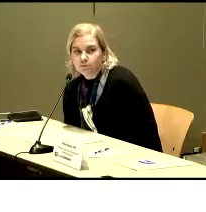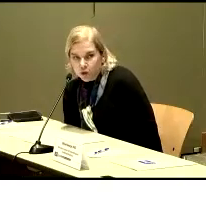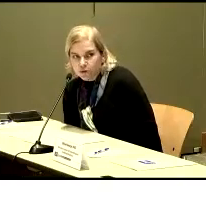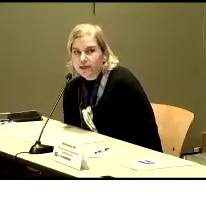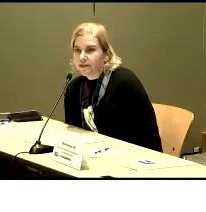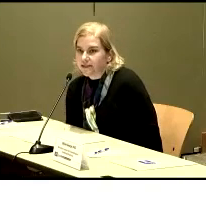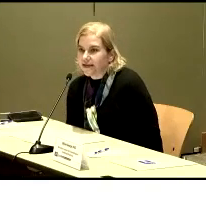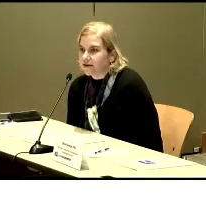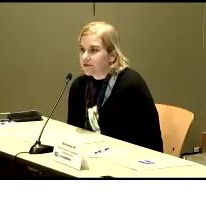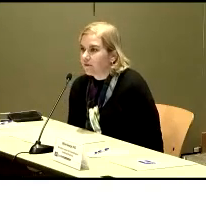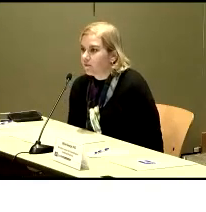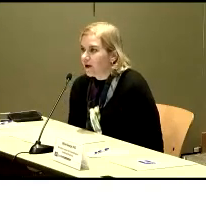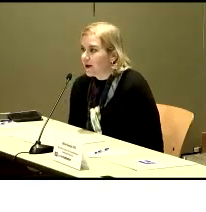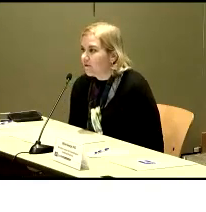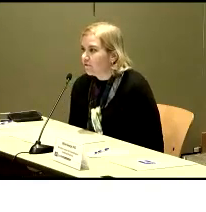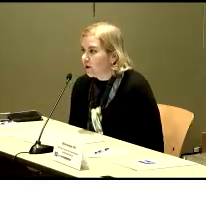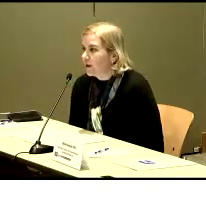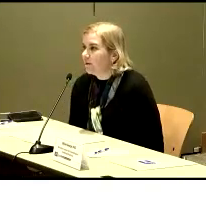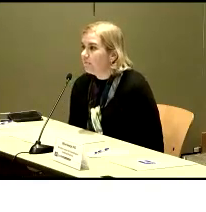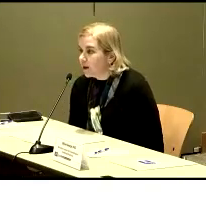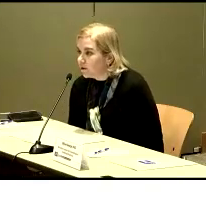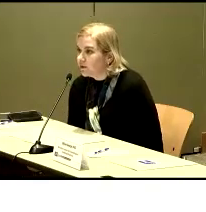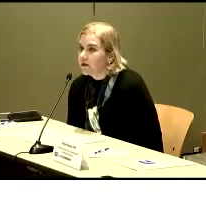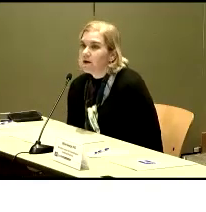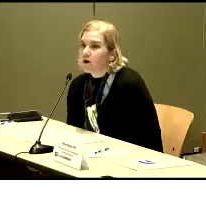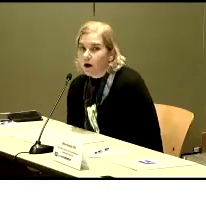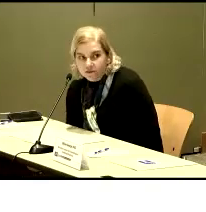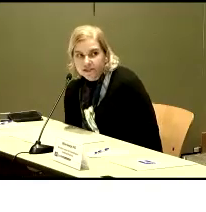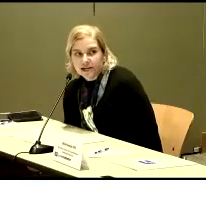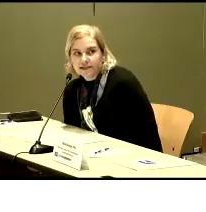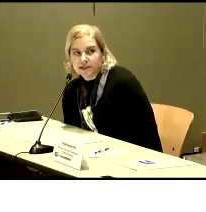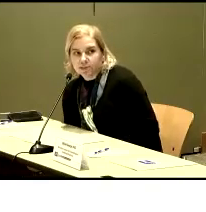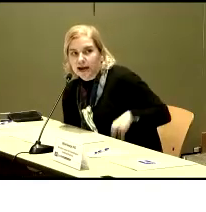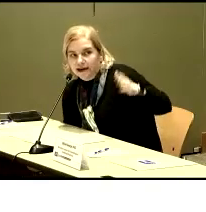And newly, this last September, we are now funding both all of the states that applied,